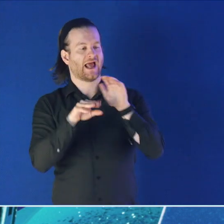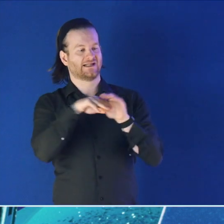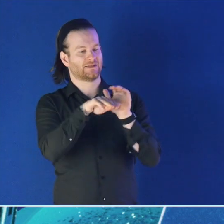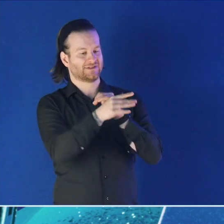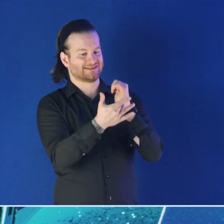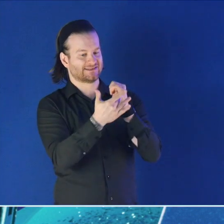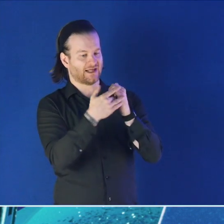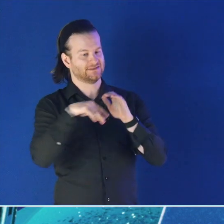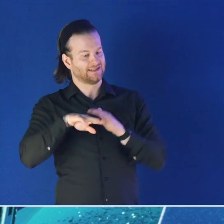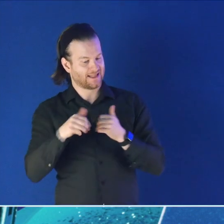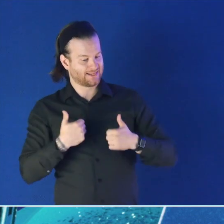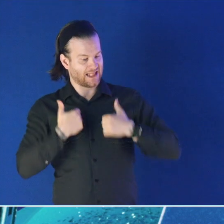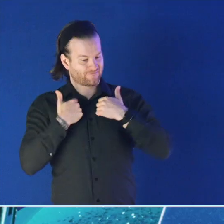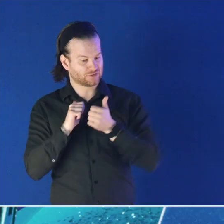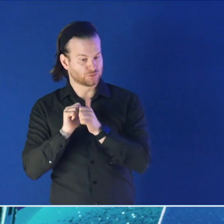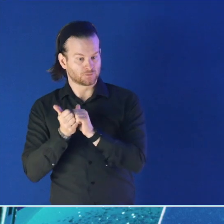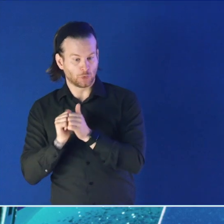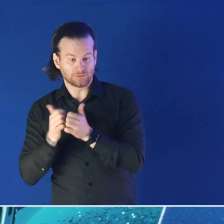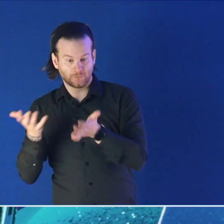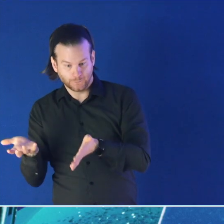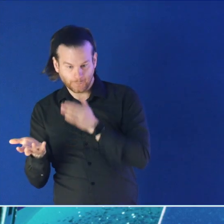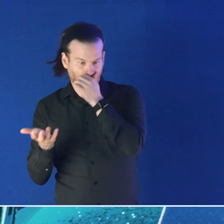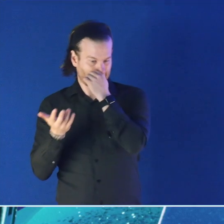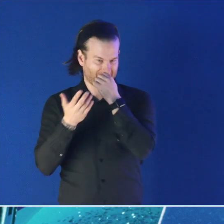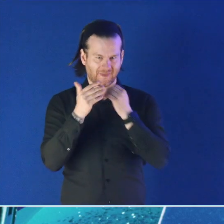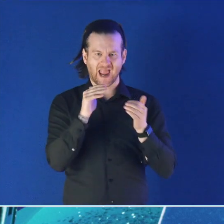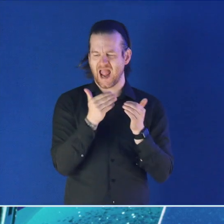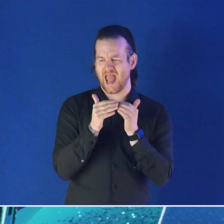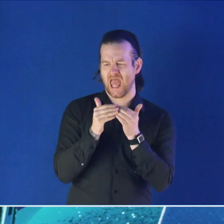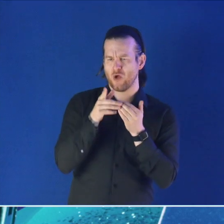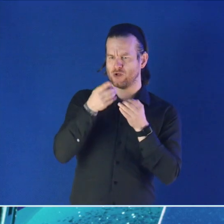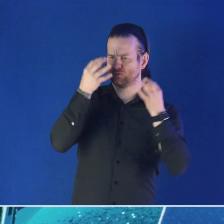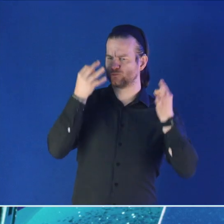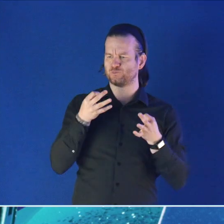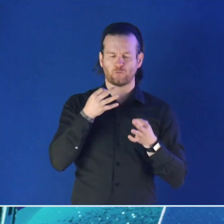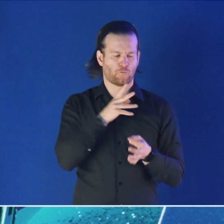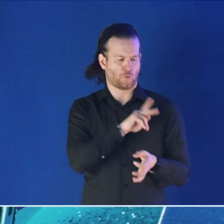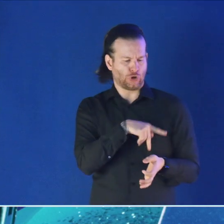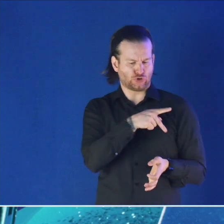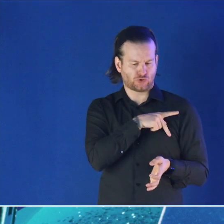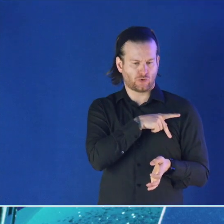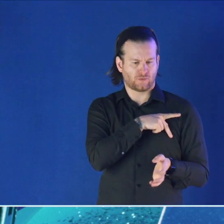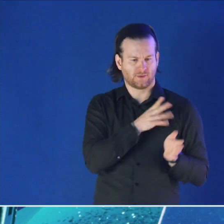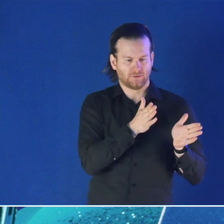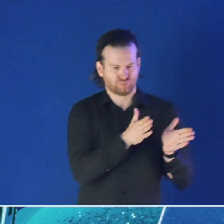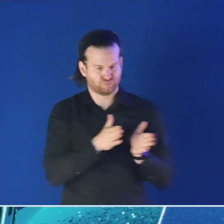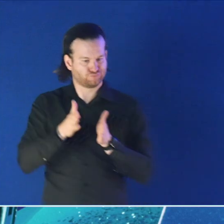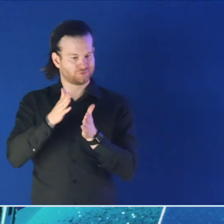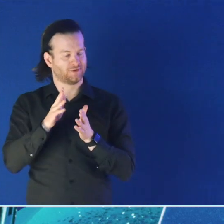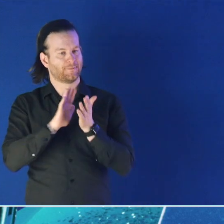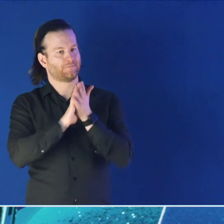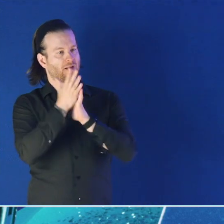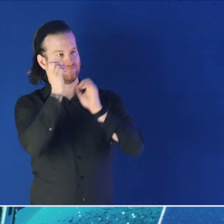into the actual realization of that vision in arenas? What did you learn along the way?